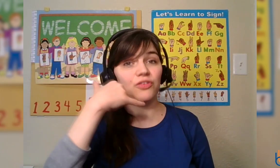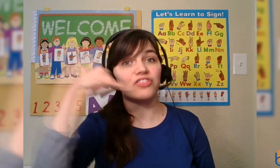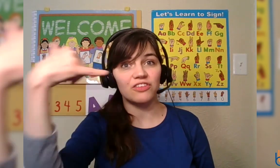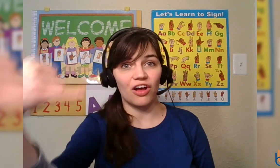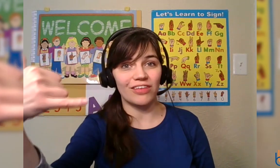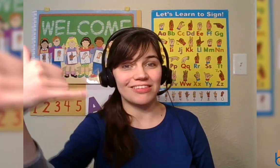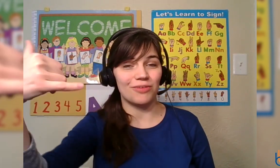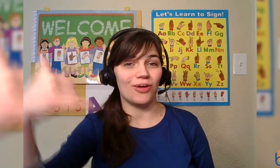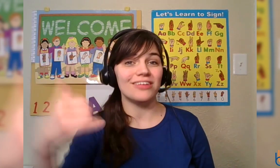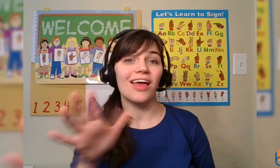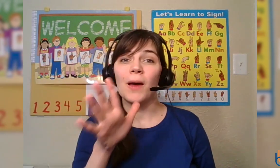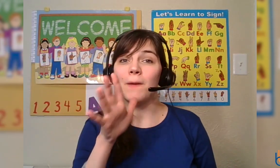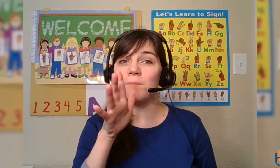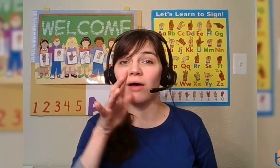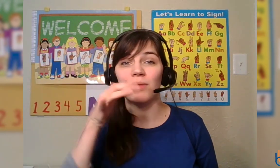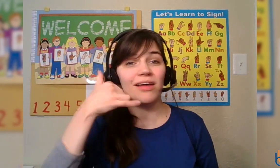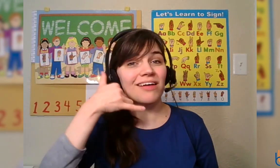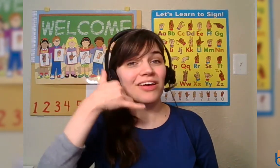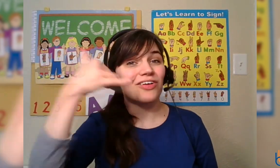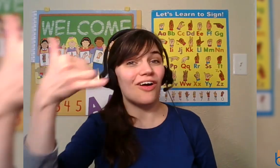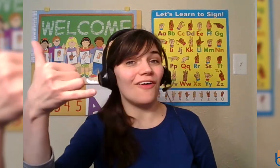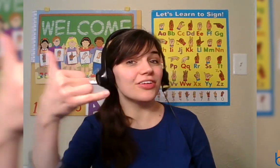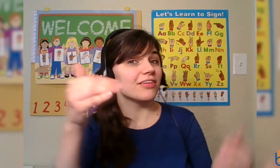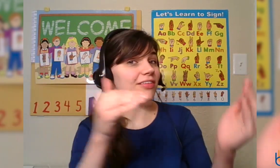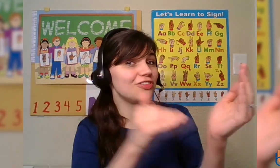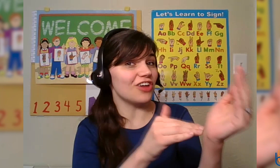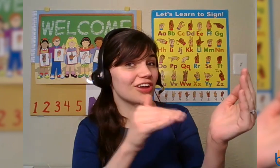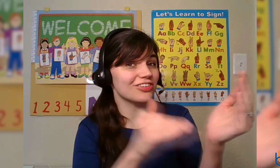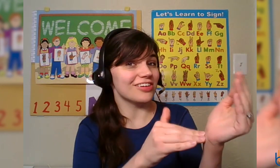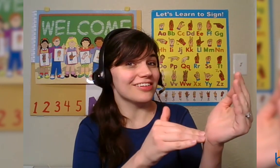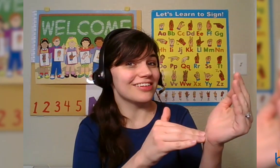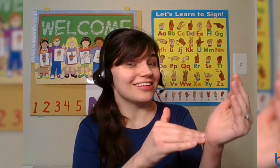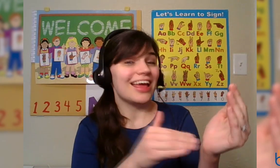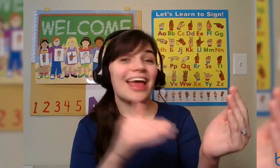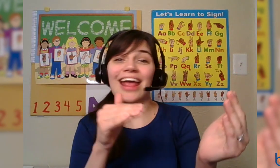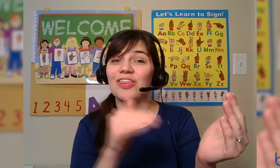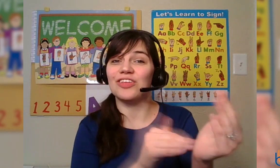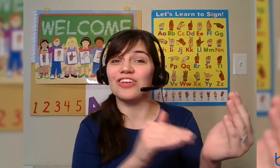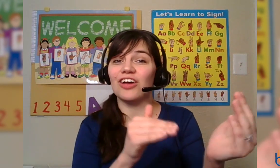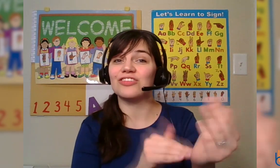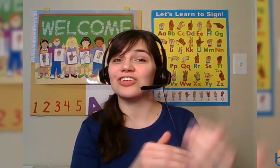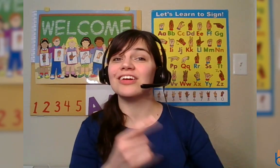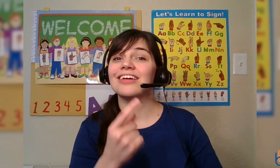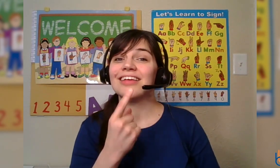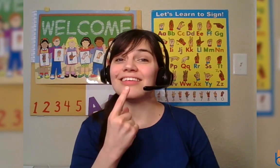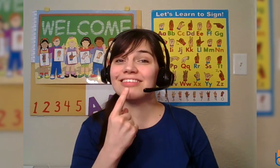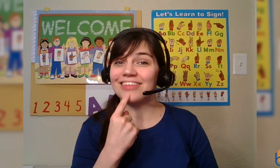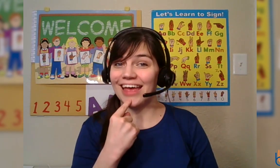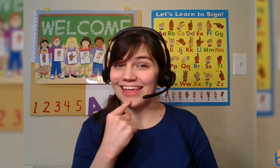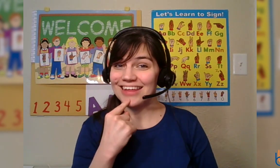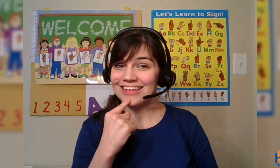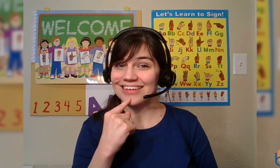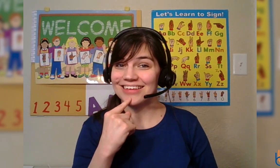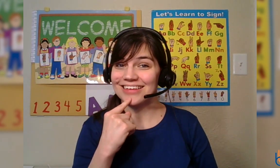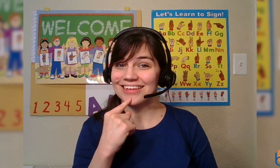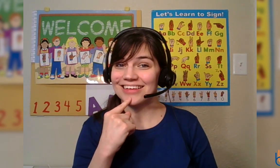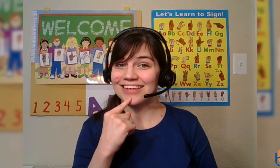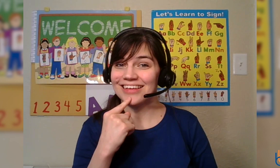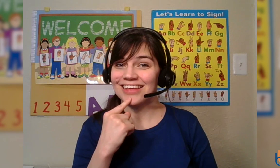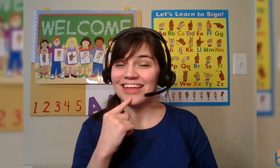that she's calling someone. Mama called the doctor and the doctor said,